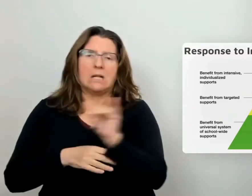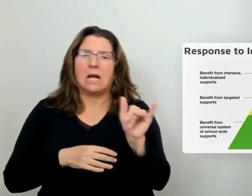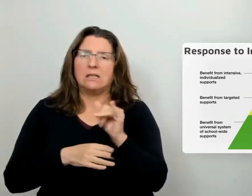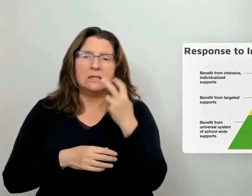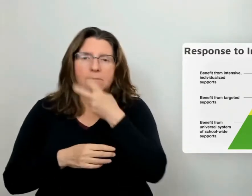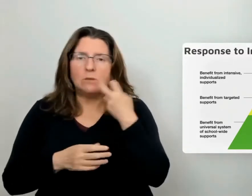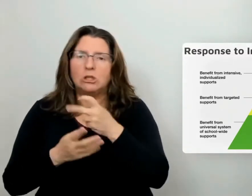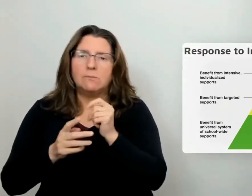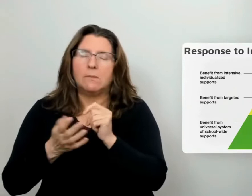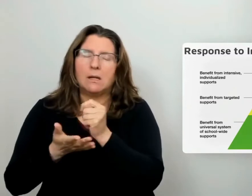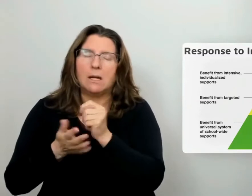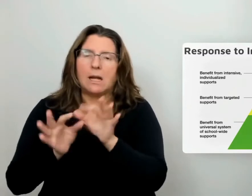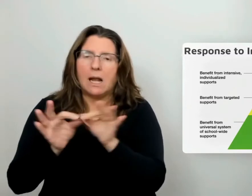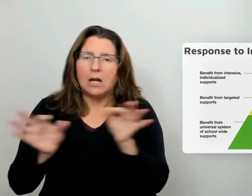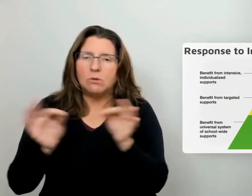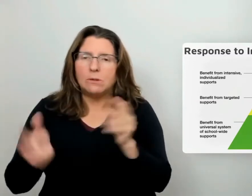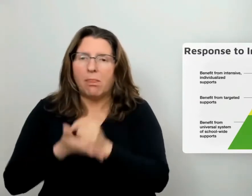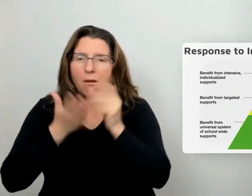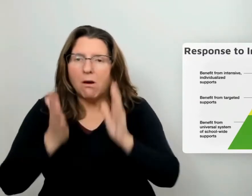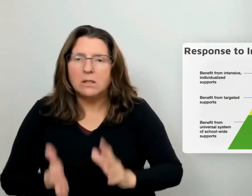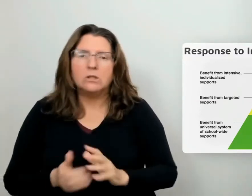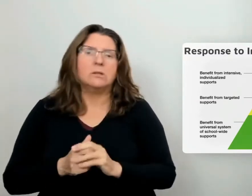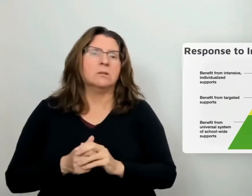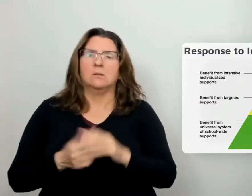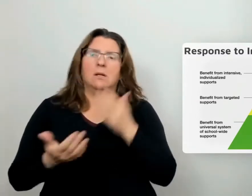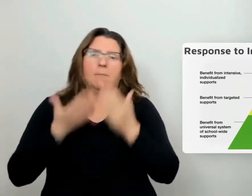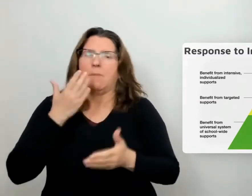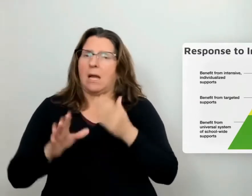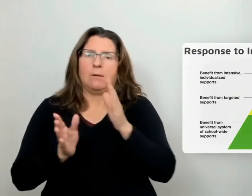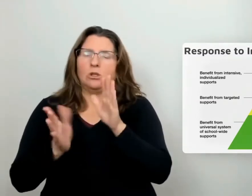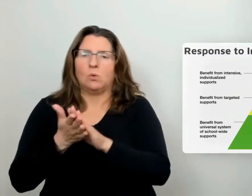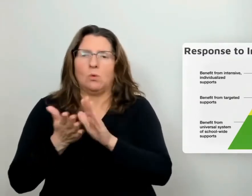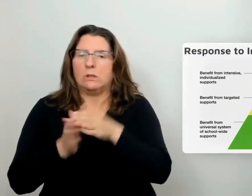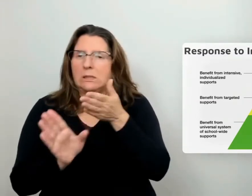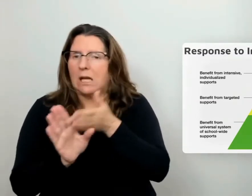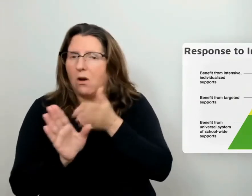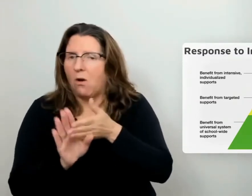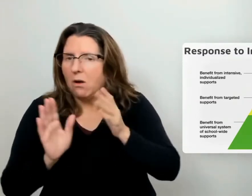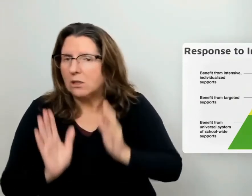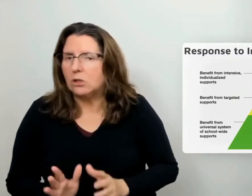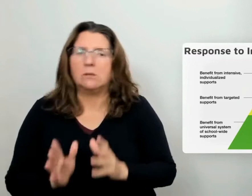a speech language pathologist or even a school psychologist.